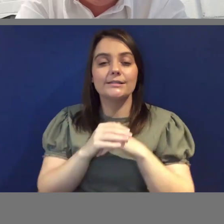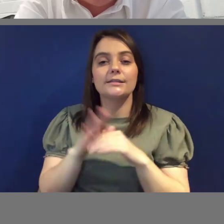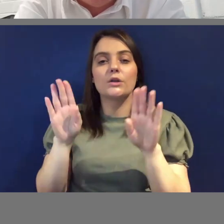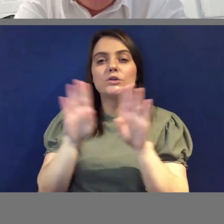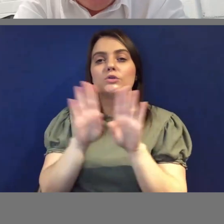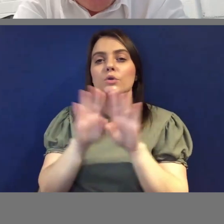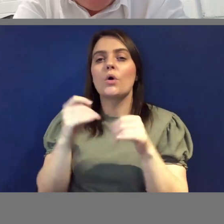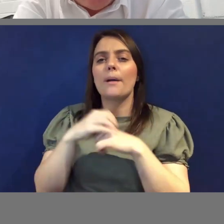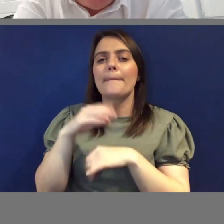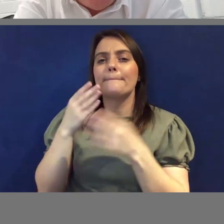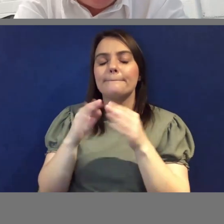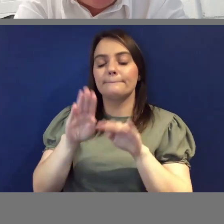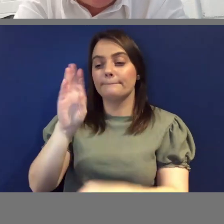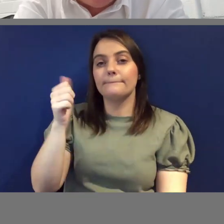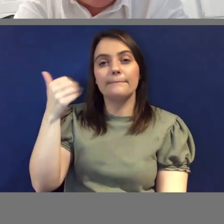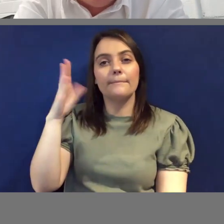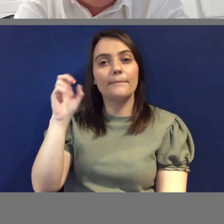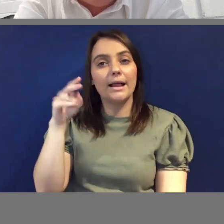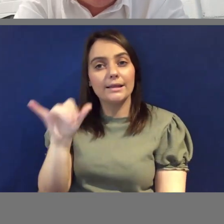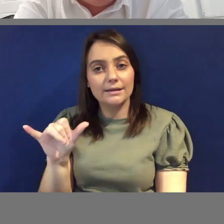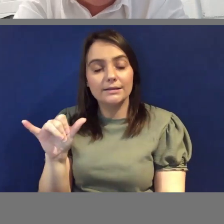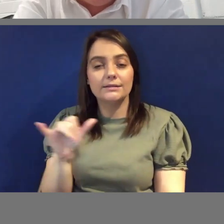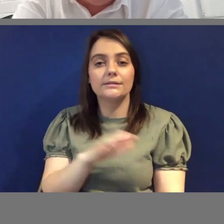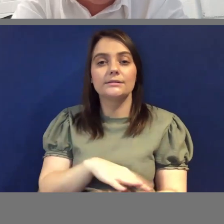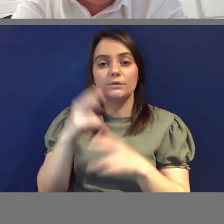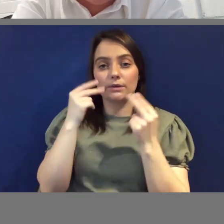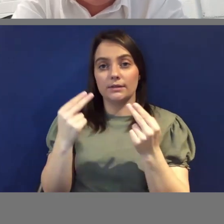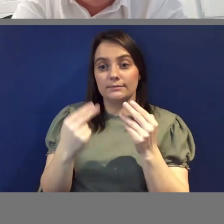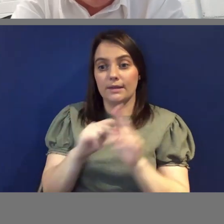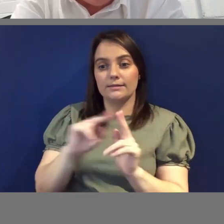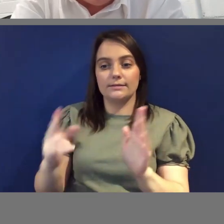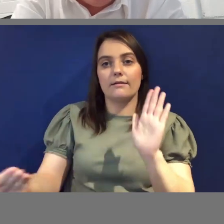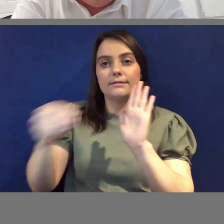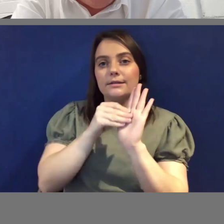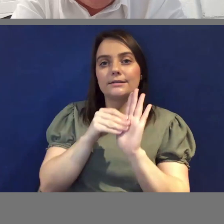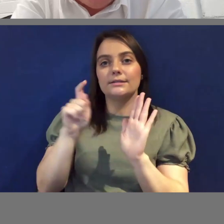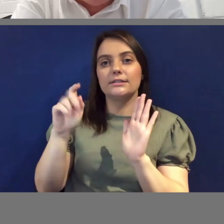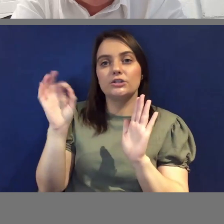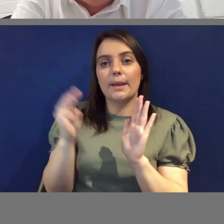provided on providing level threshold in TGM but it would be good practice to provide access out